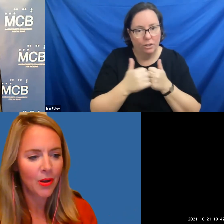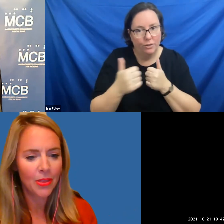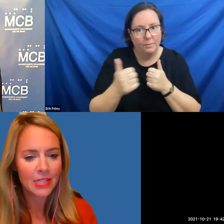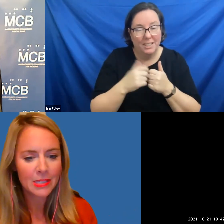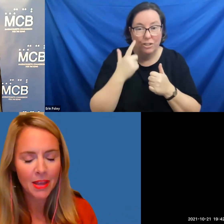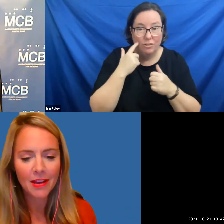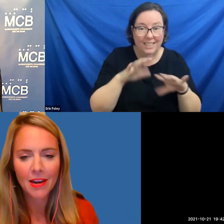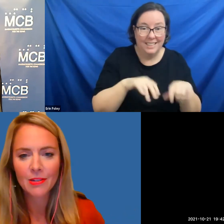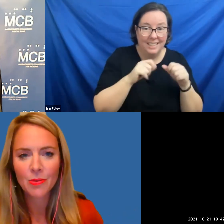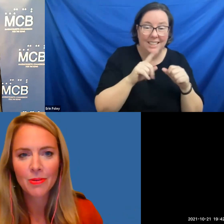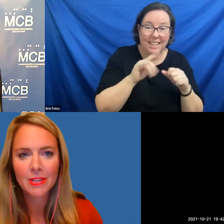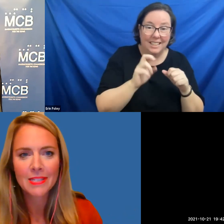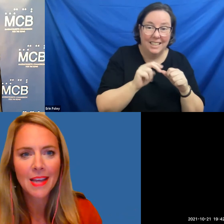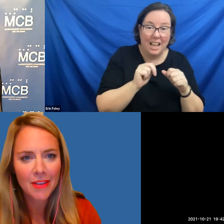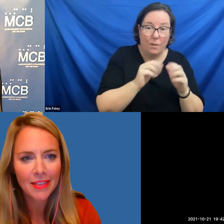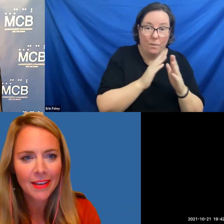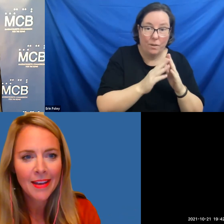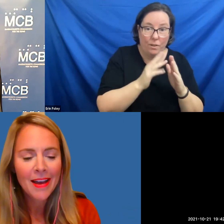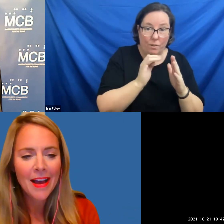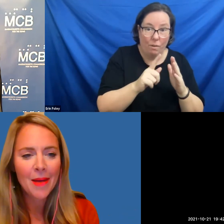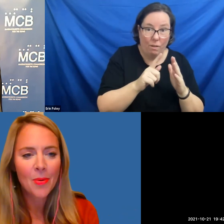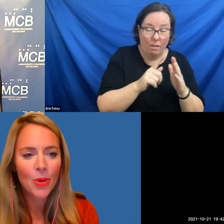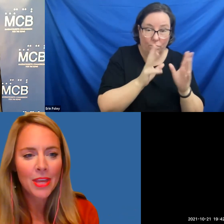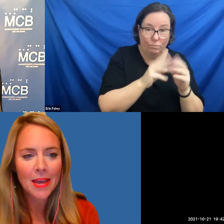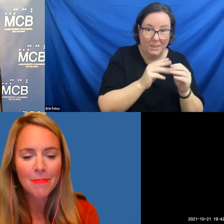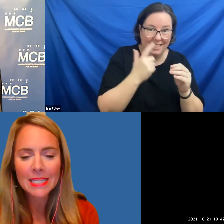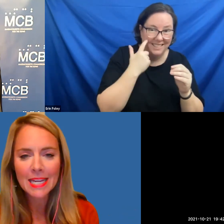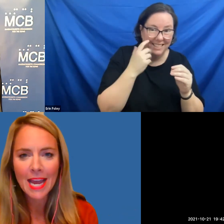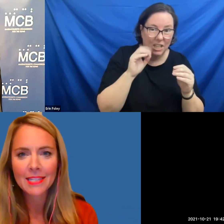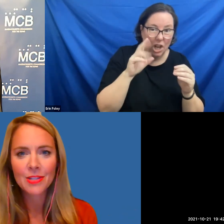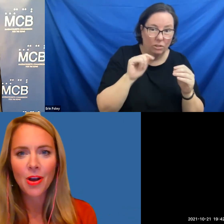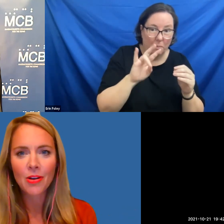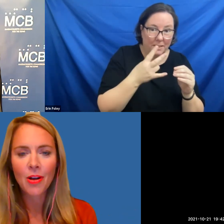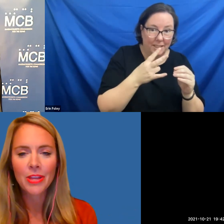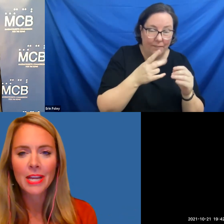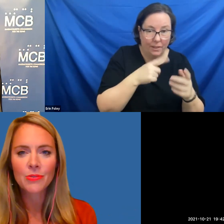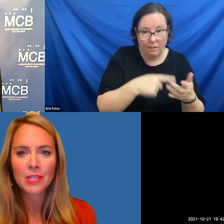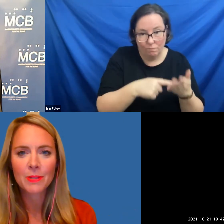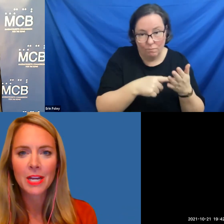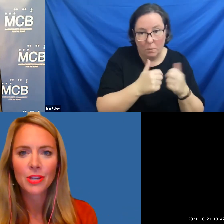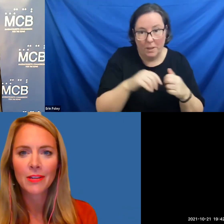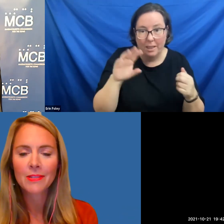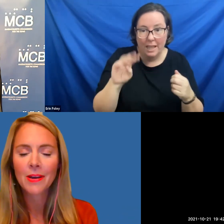Hall this month on October the 7th with the MBTA to talk all things transportation.